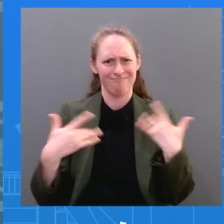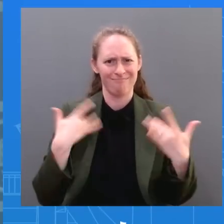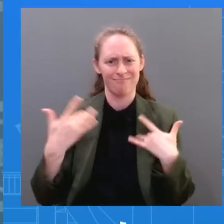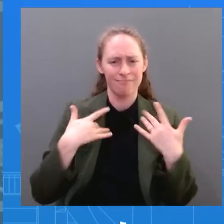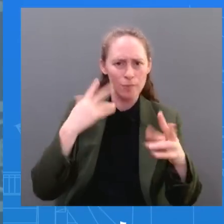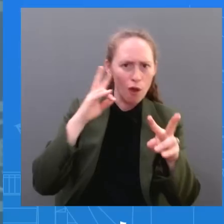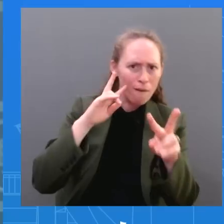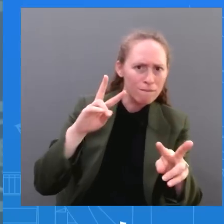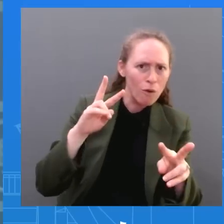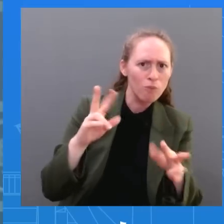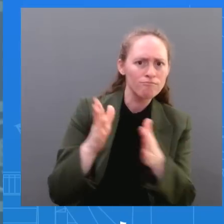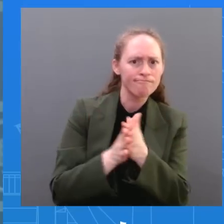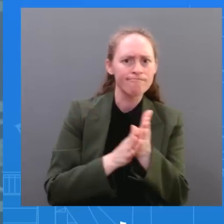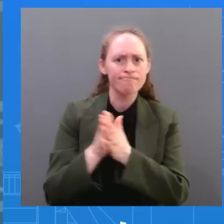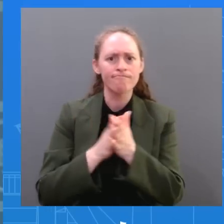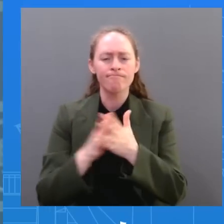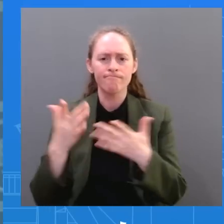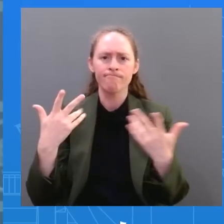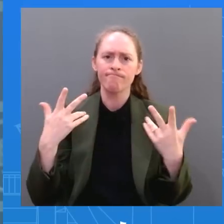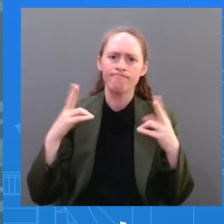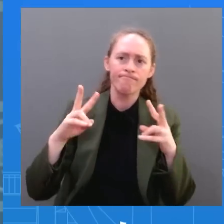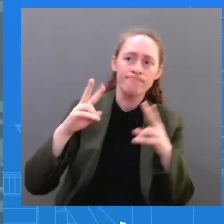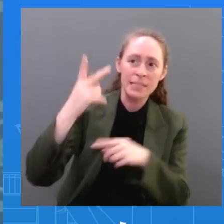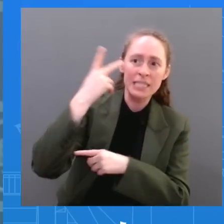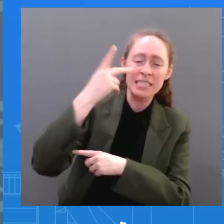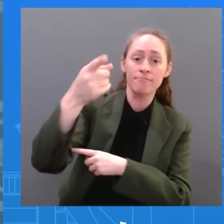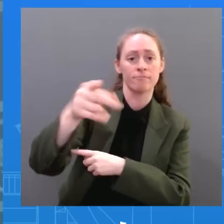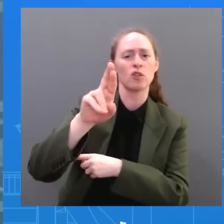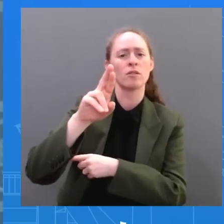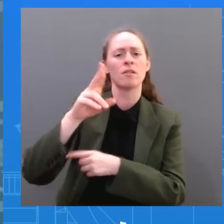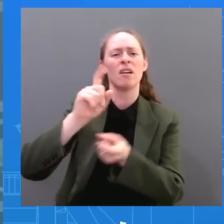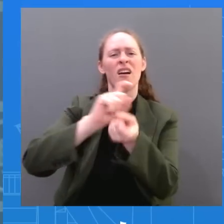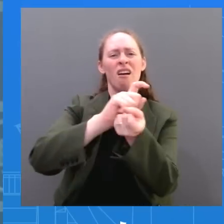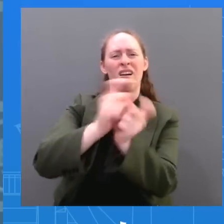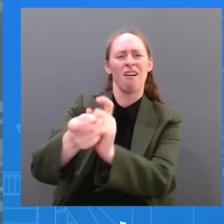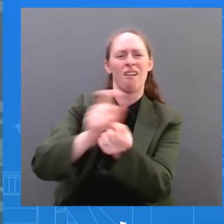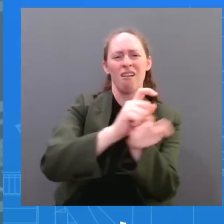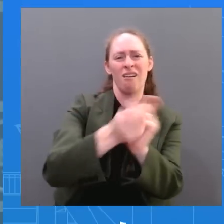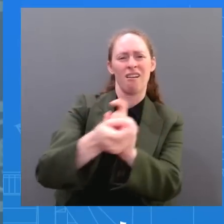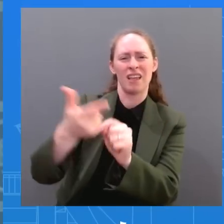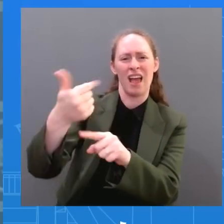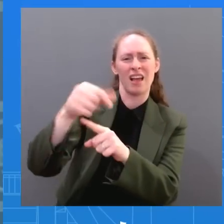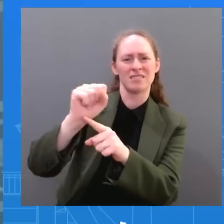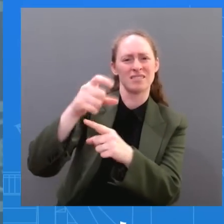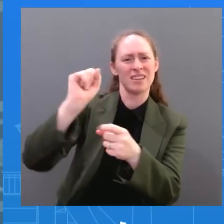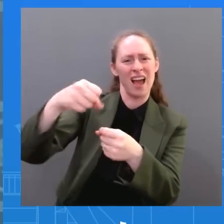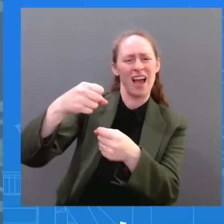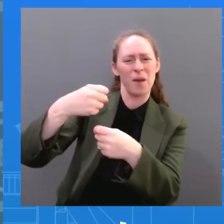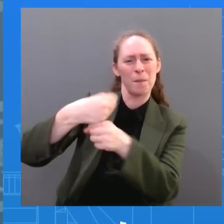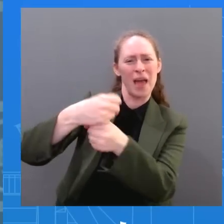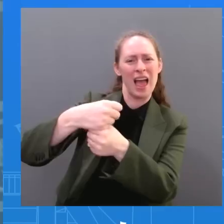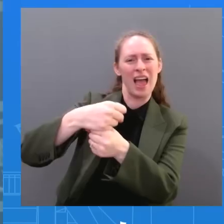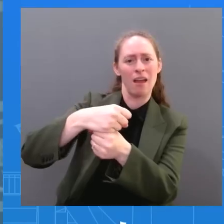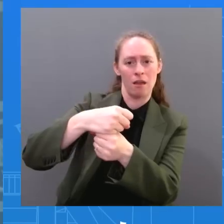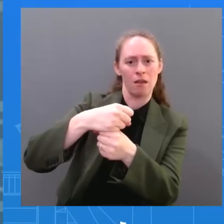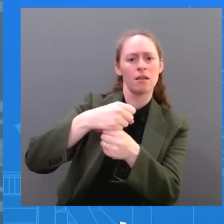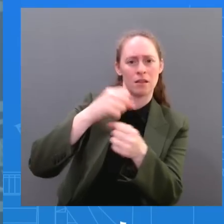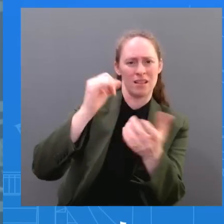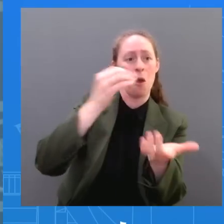are increasing their capacity so that we can get gas -- gasoline out there, we can get diesel out there so that the cost for the American people come --